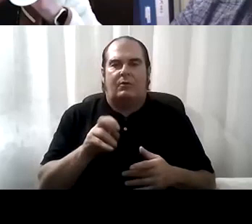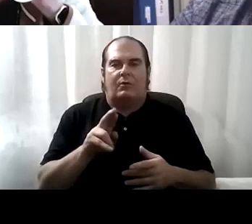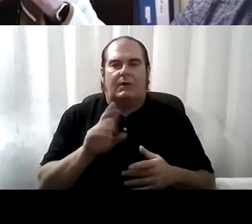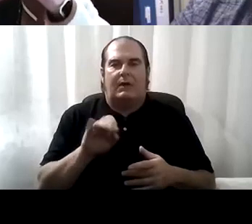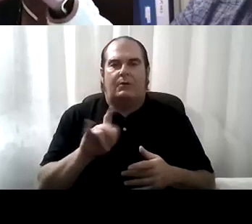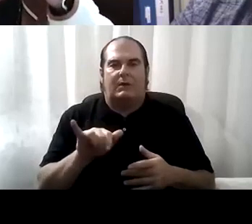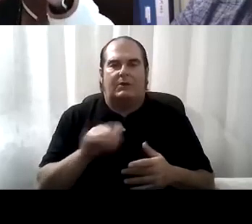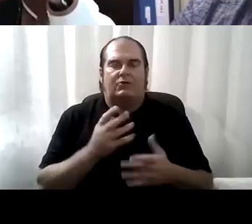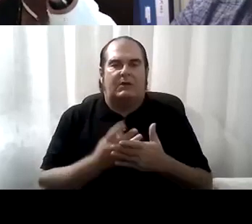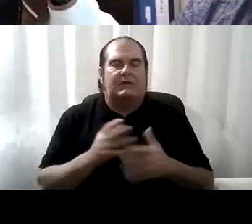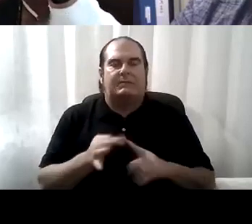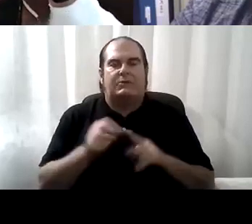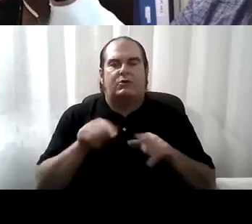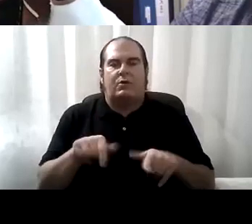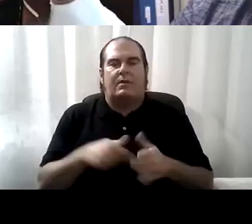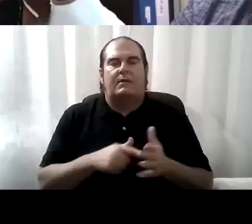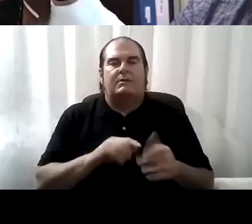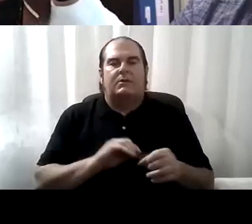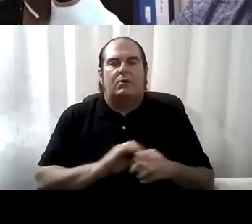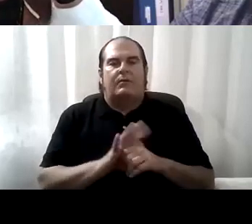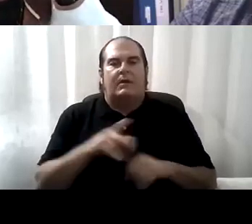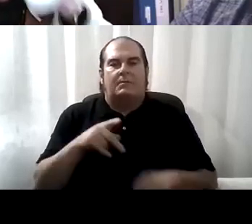Sure, I'd be glad to talk about that.